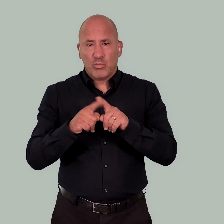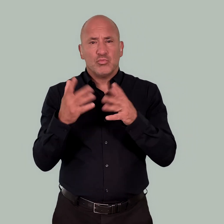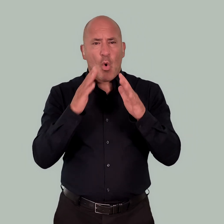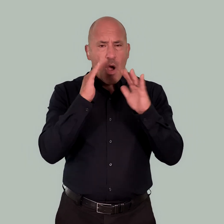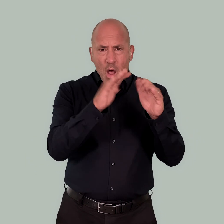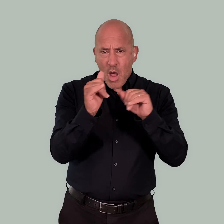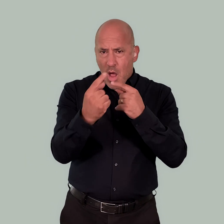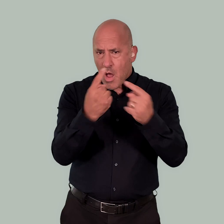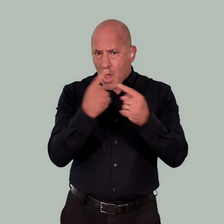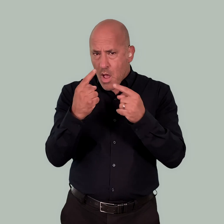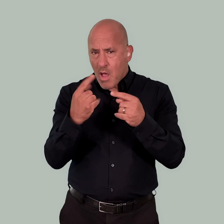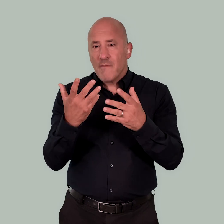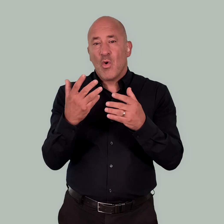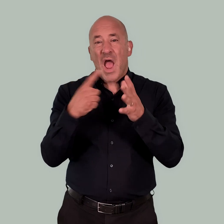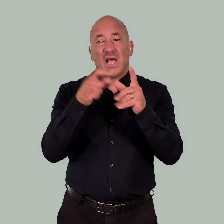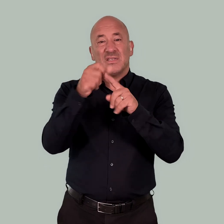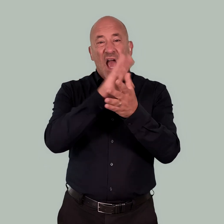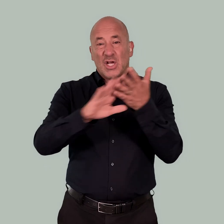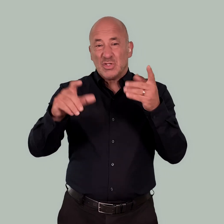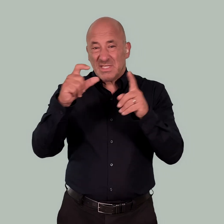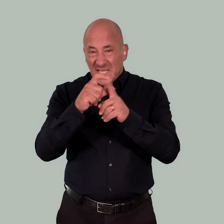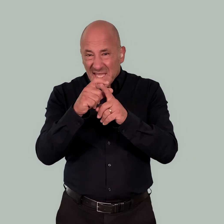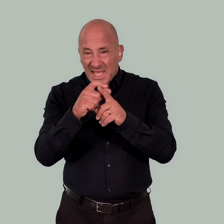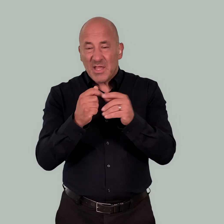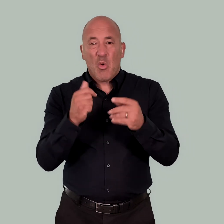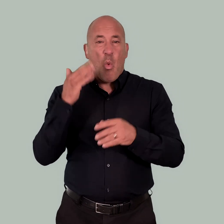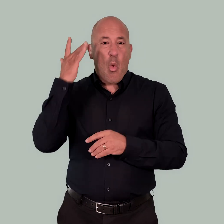It also screens respondents for attention deficit hyperactivity disorder (ADHD),